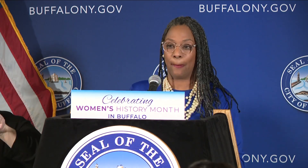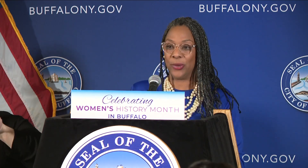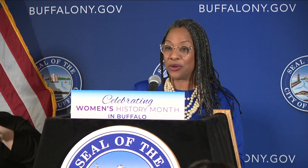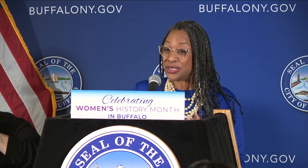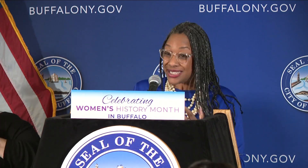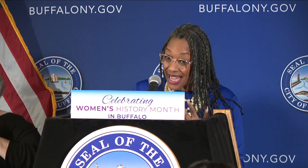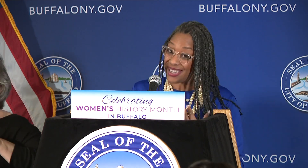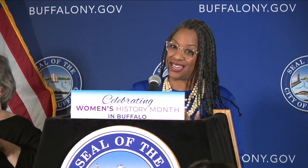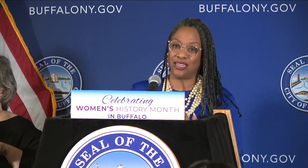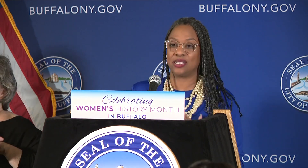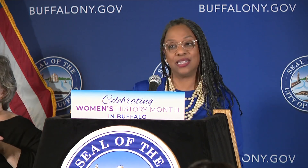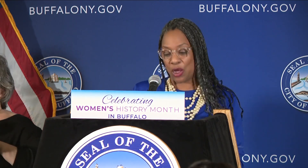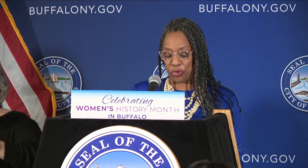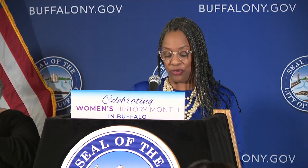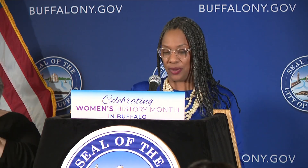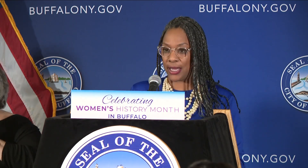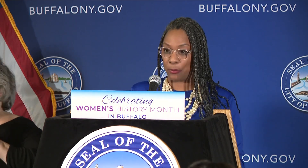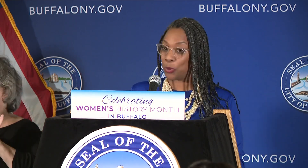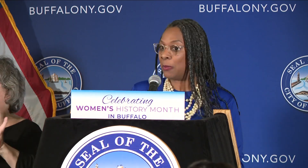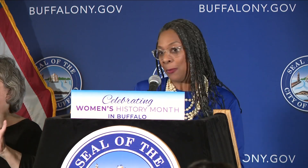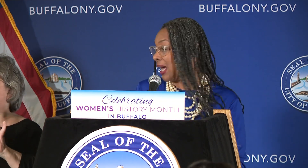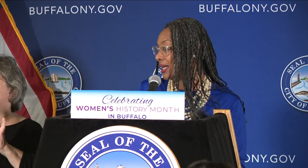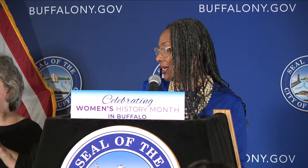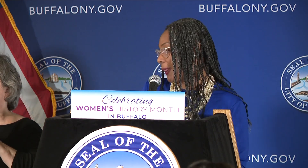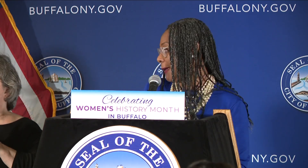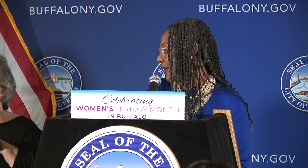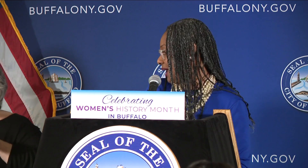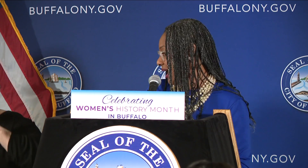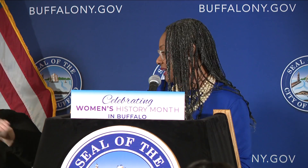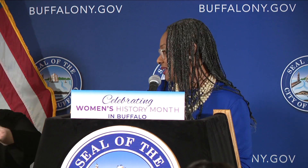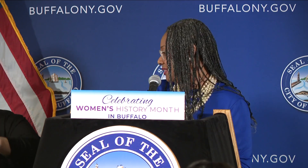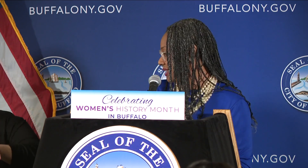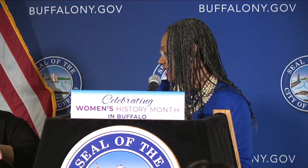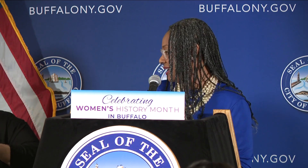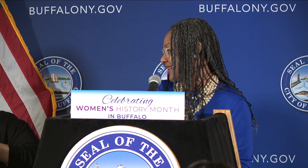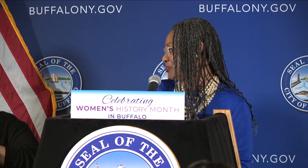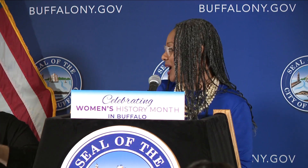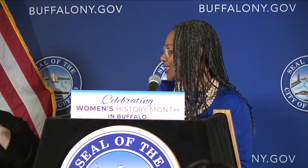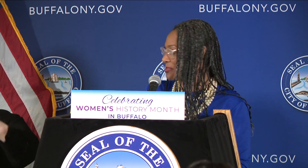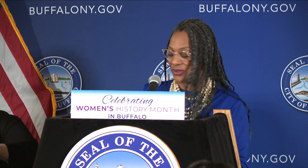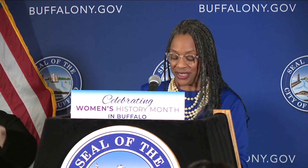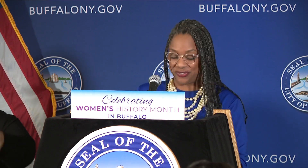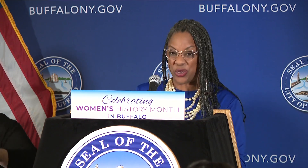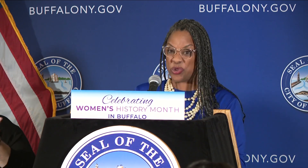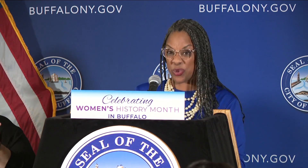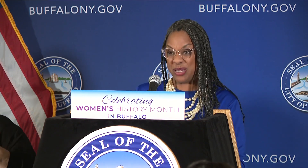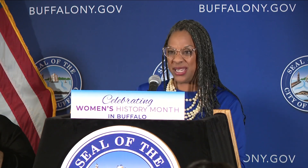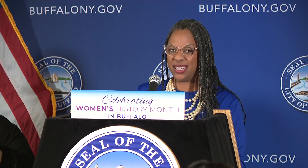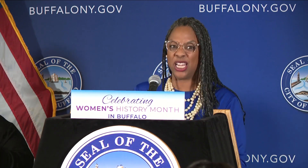We are setting an example for them. We're reminding them that anything is possible and if you dream it,